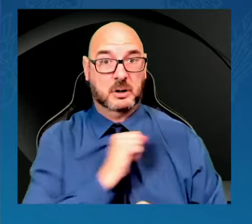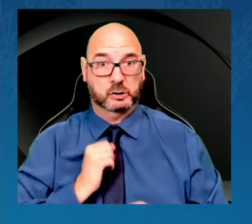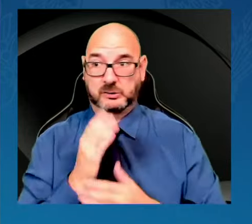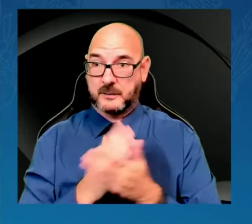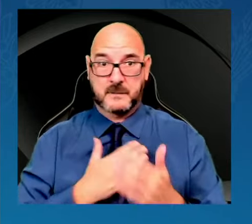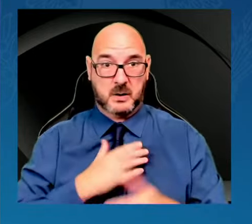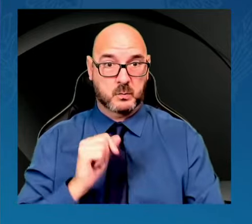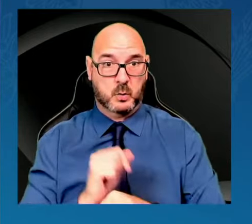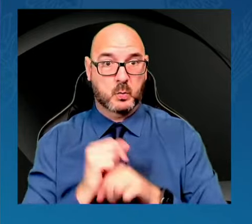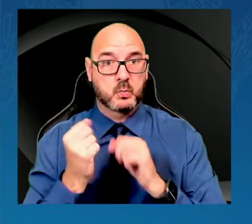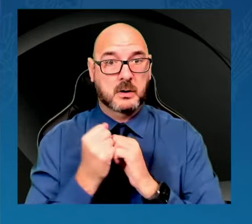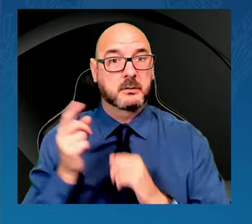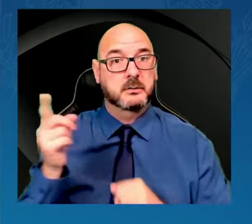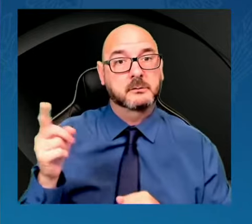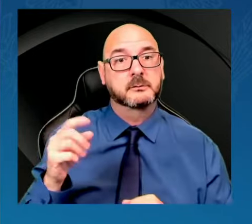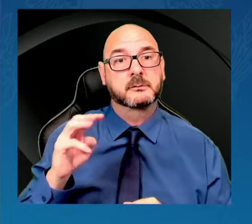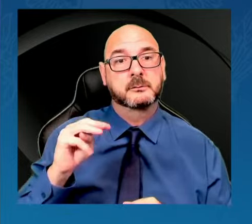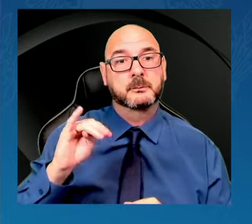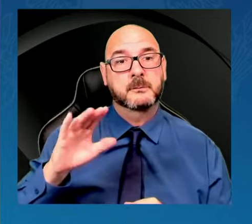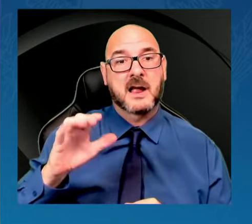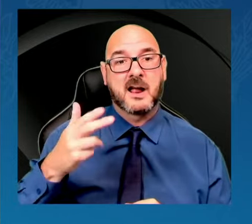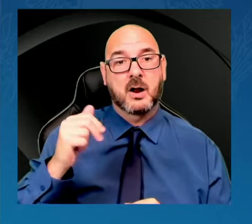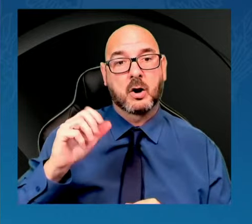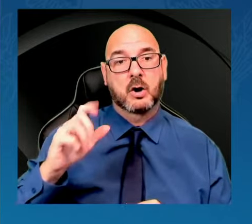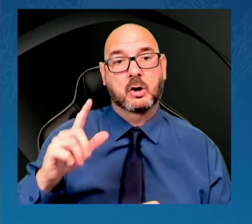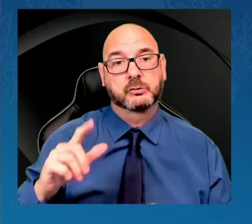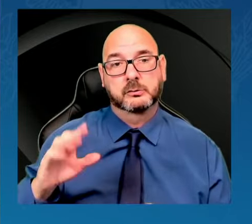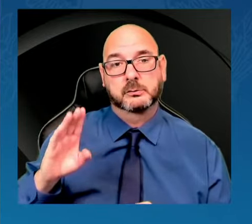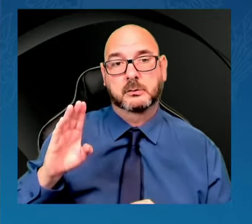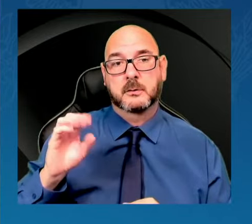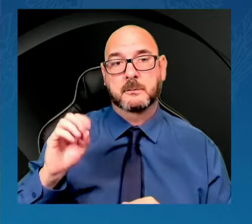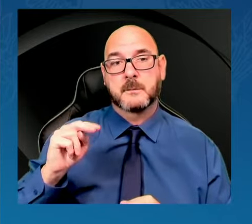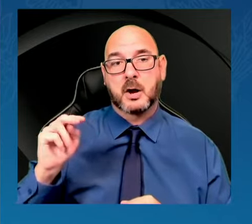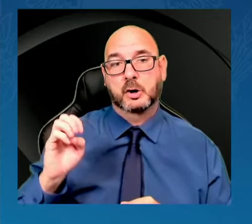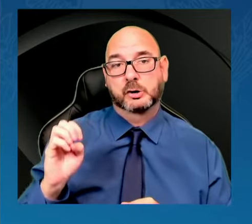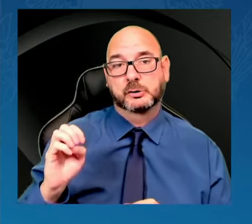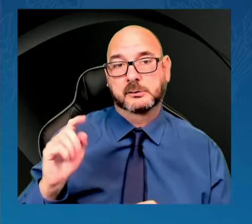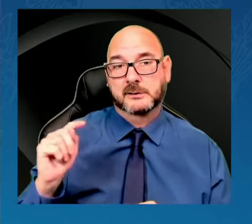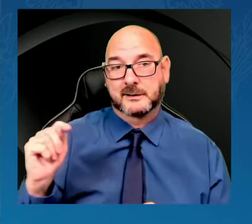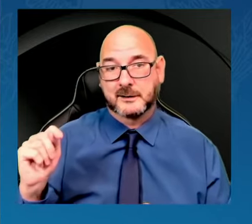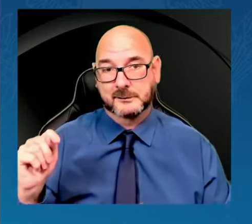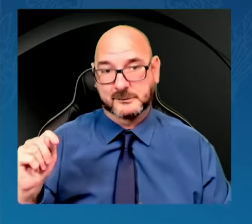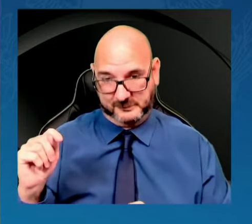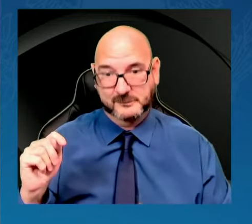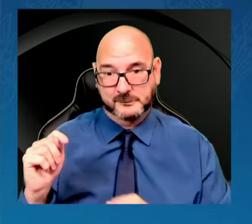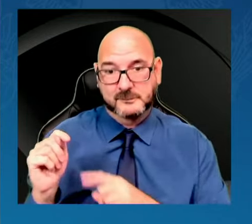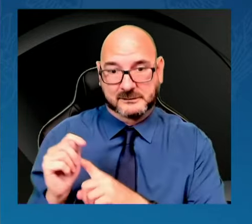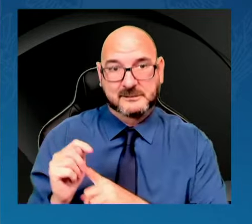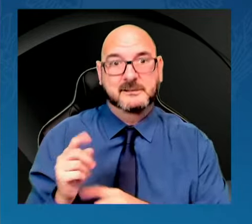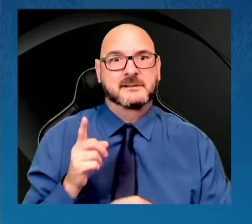and what you all are doing here was around understanding how federal policy around extreme weather